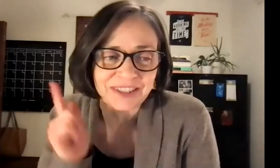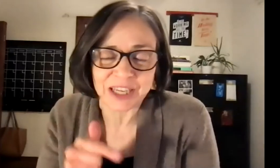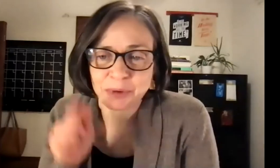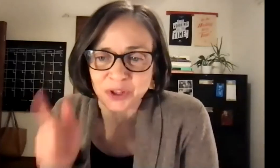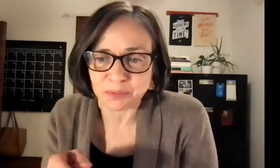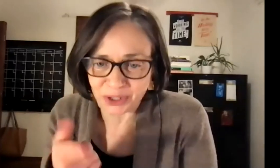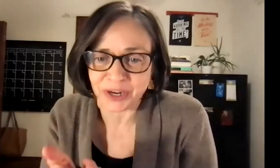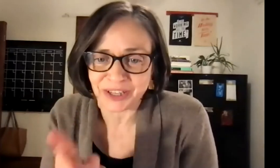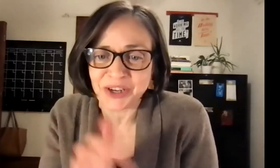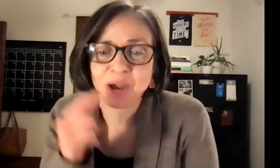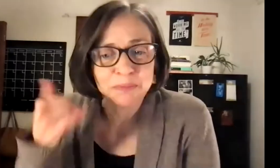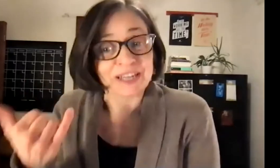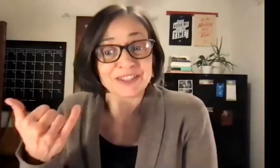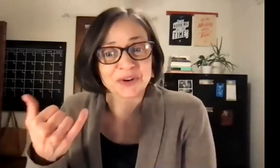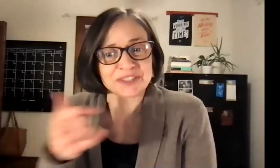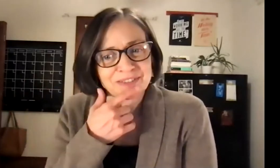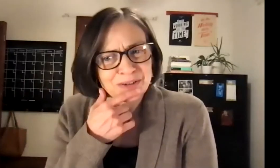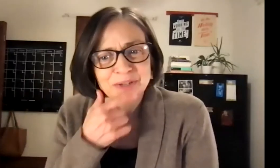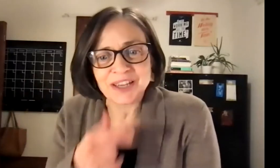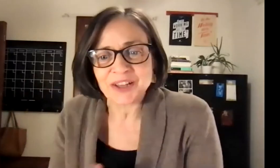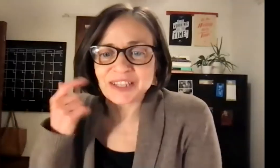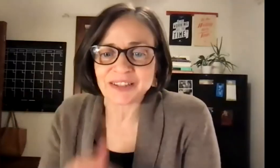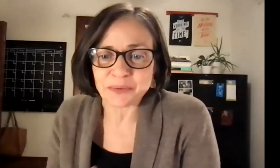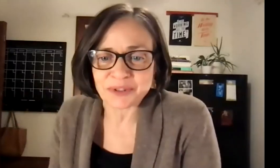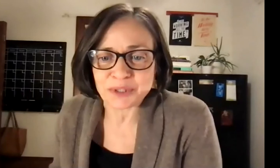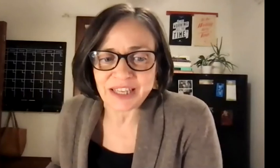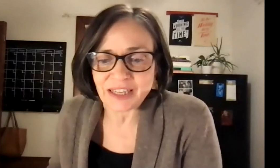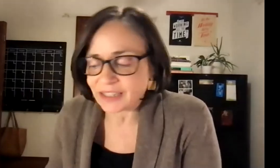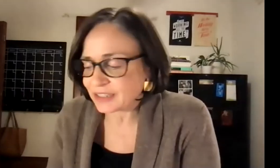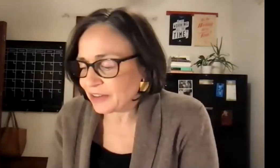we stand we are set free We got to protect and serve our women And our